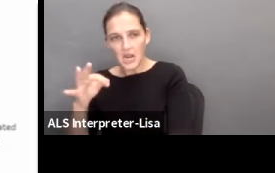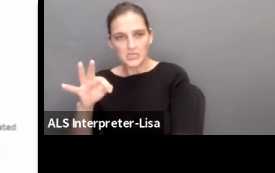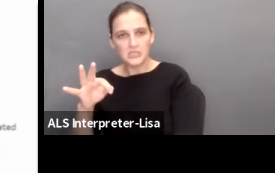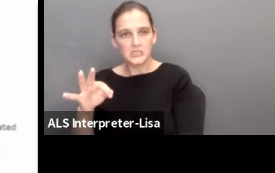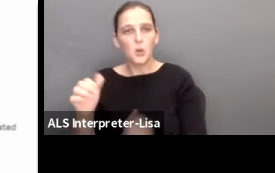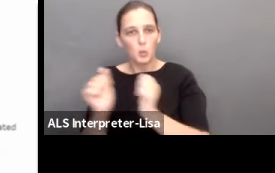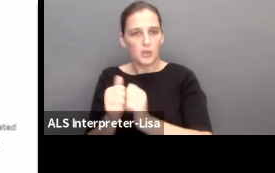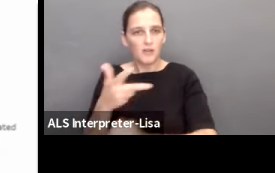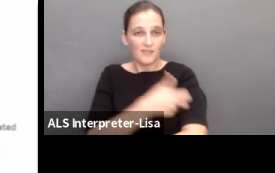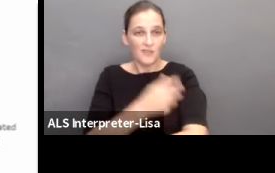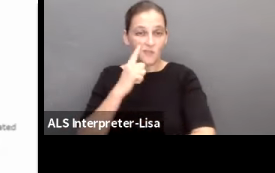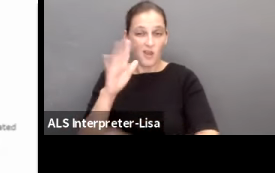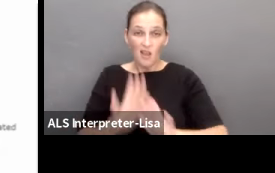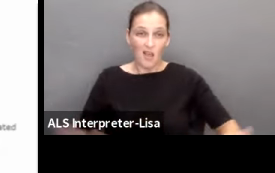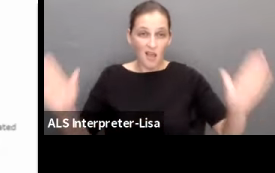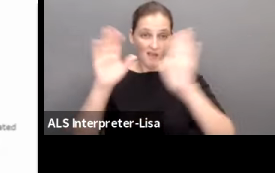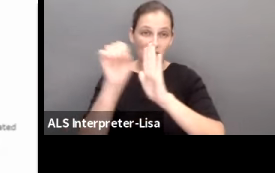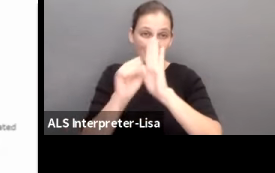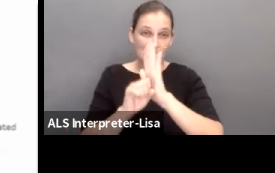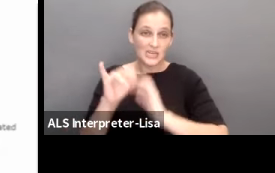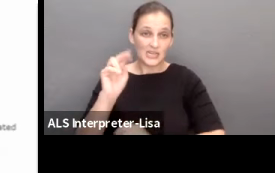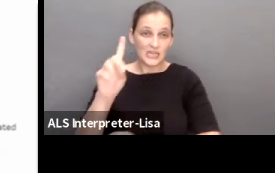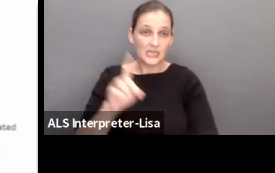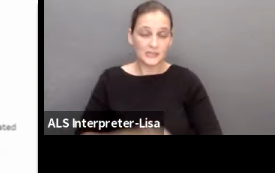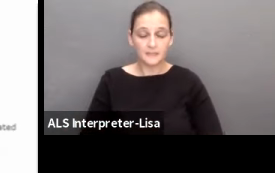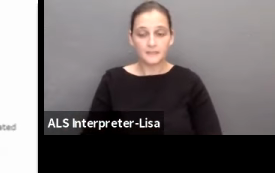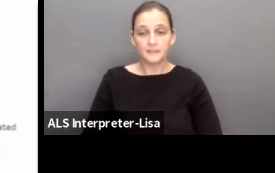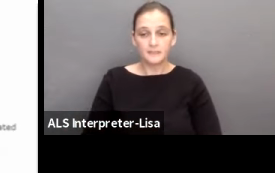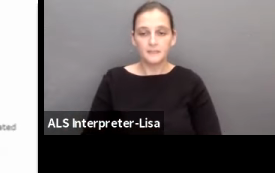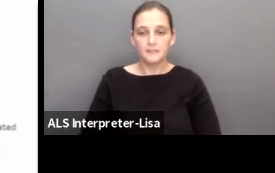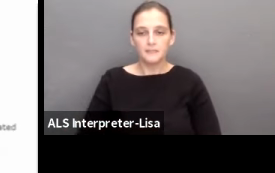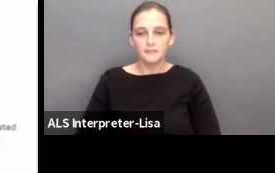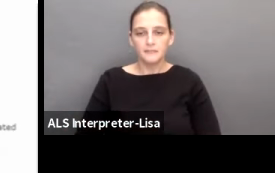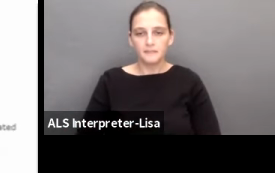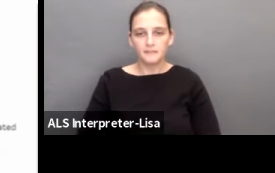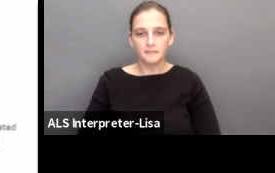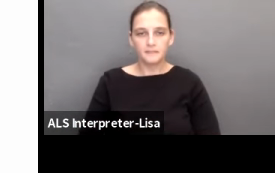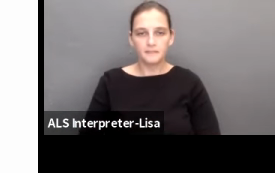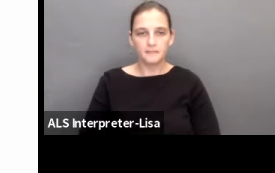the entire state of Indiana who had been vaccinated that required ICU care.